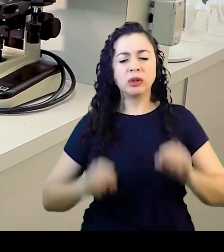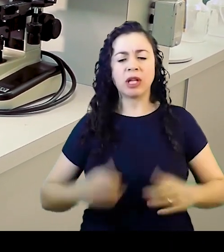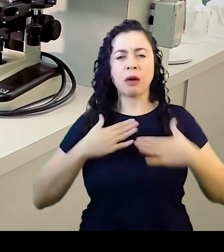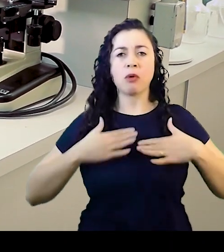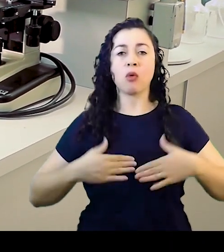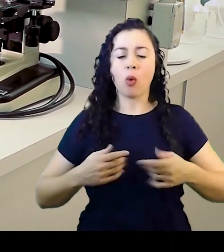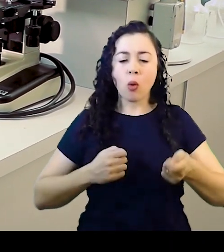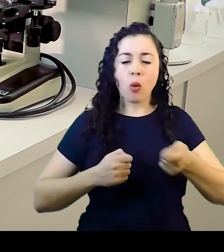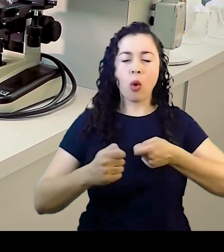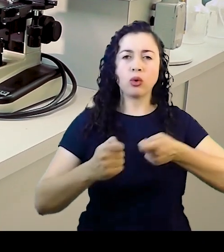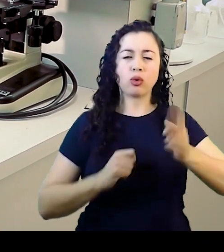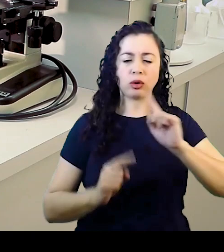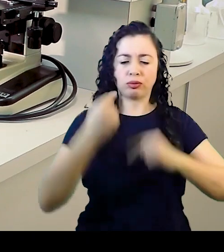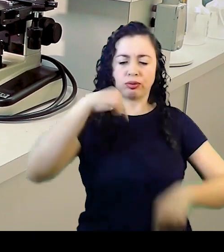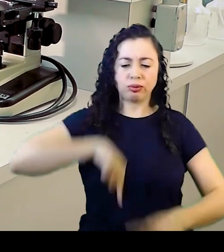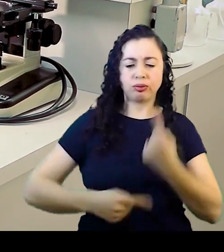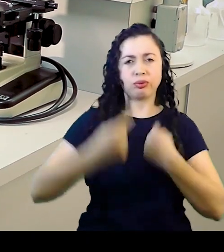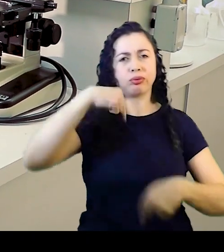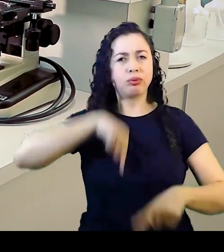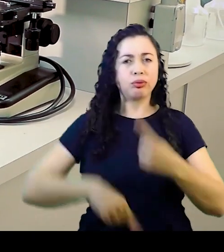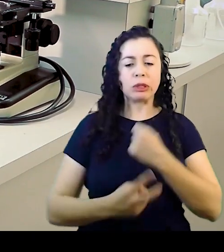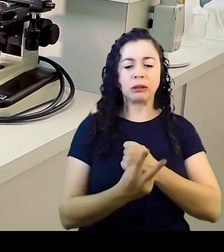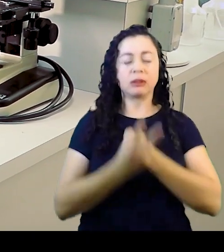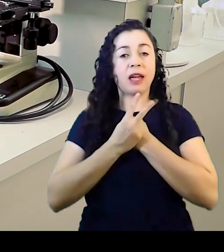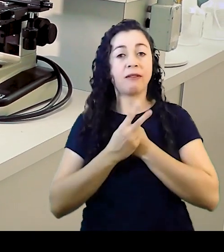system that protects our organism against